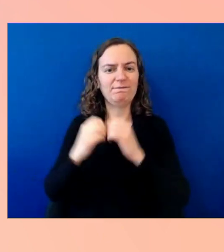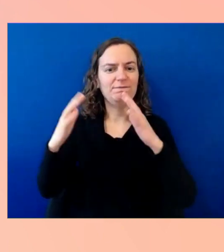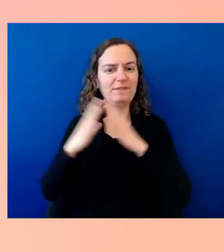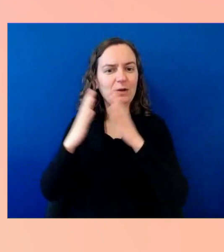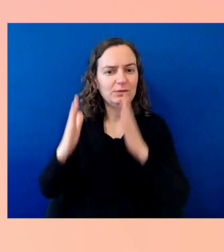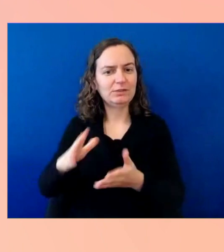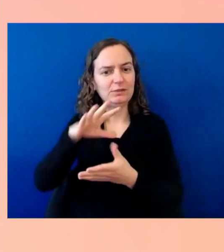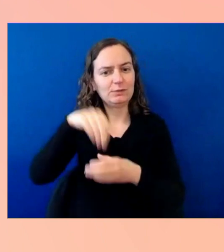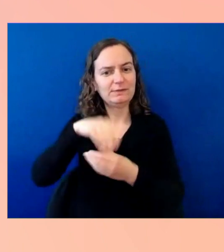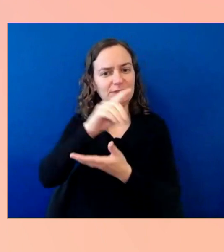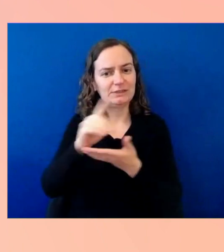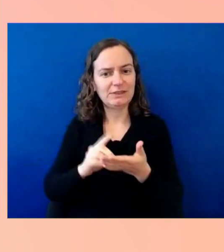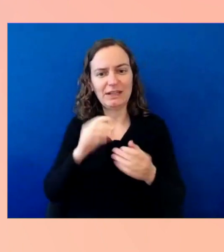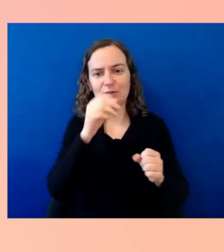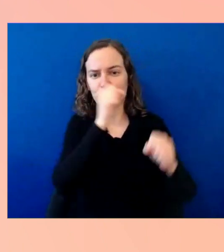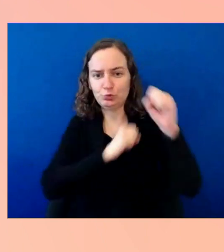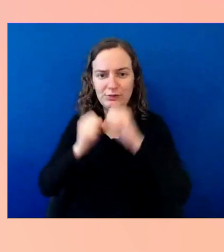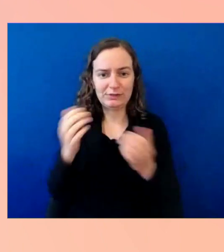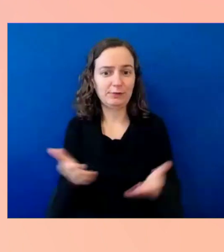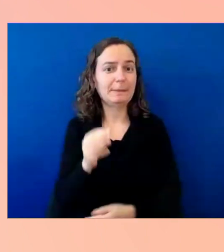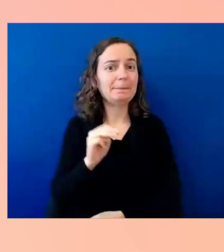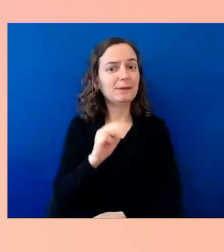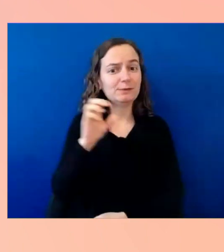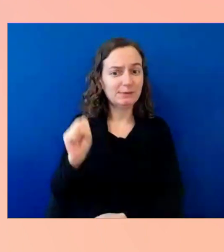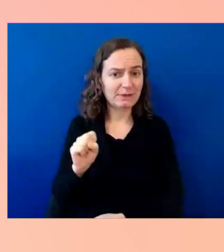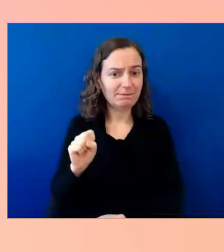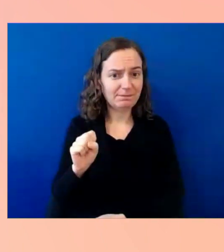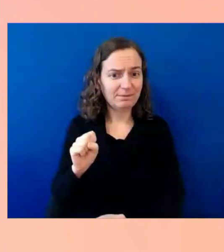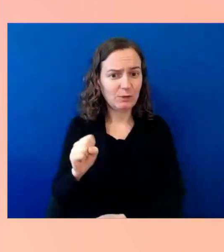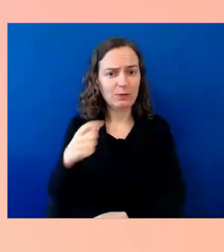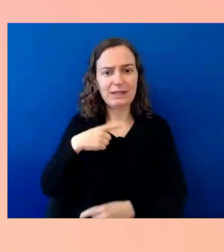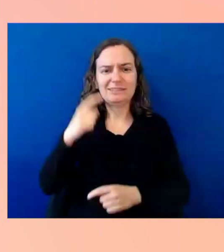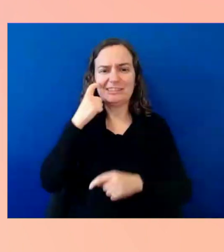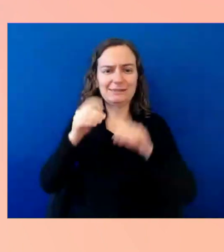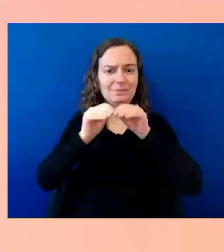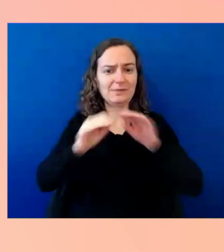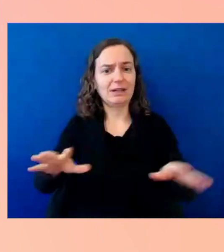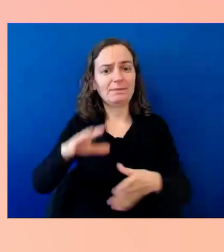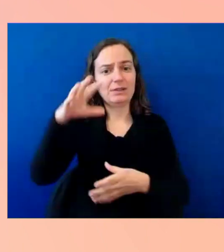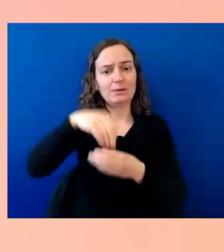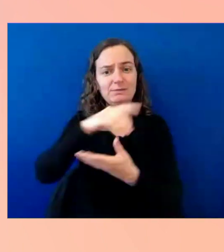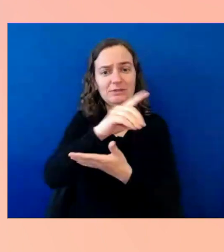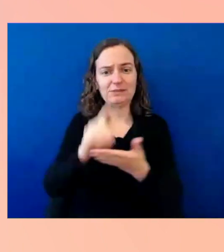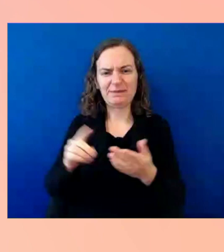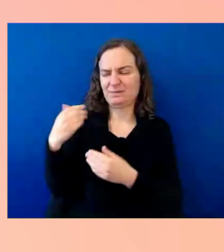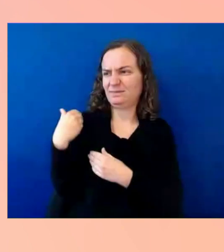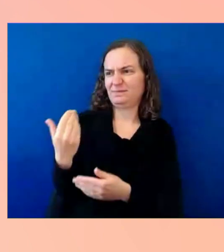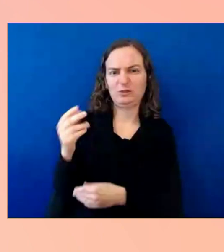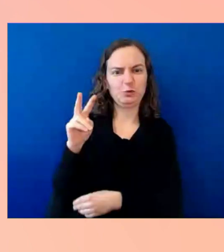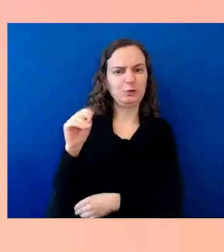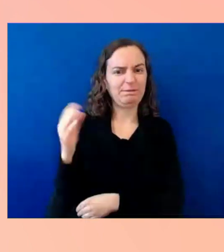We launched Inclusive Design in 2015 and millions around the world downloaded and used the toolkit.